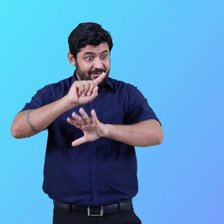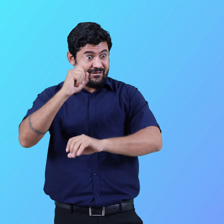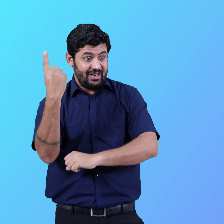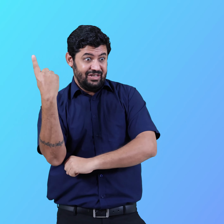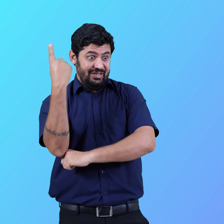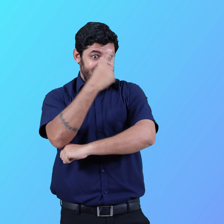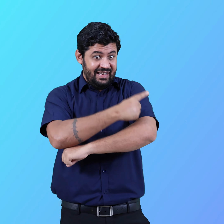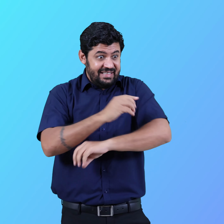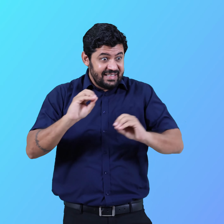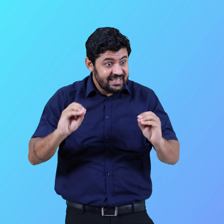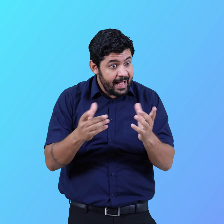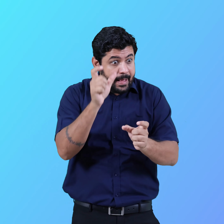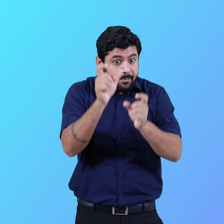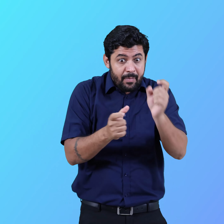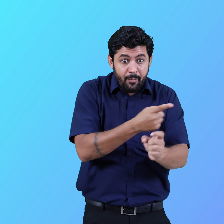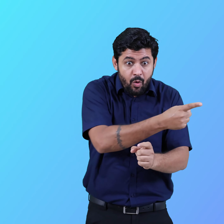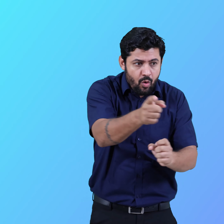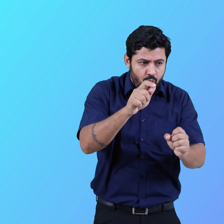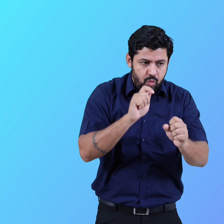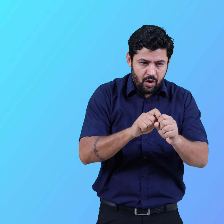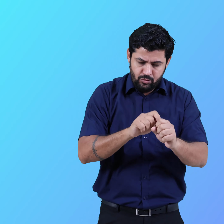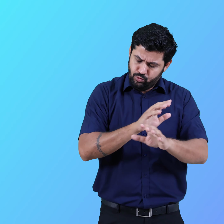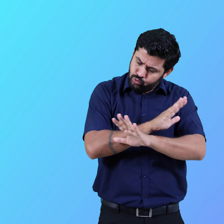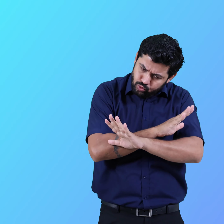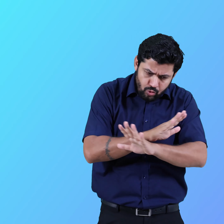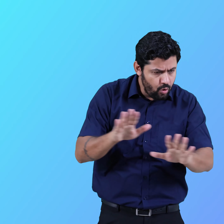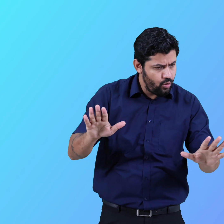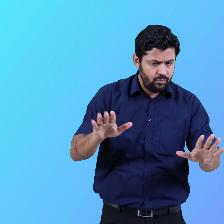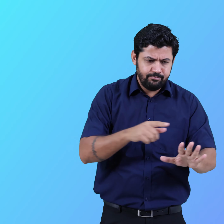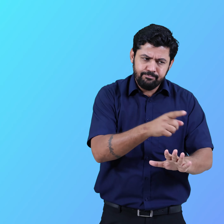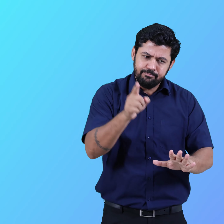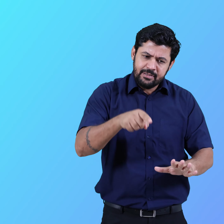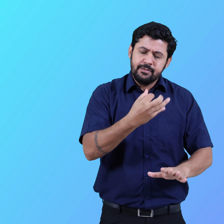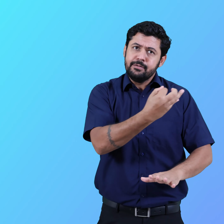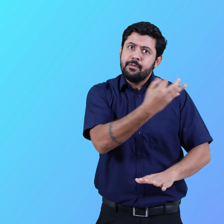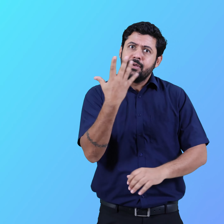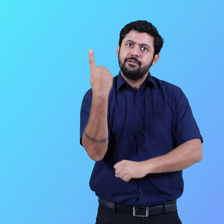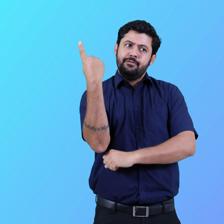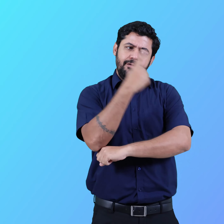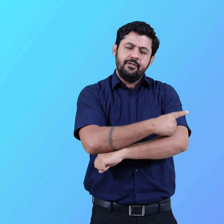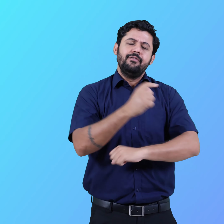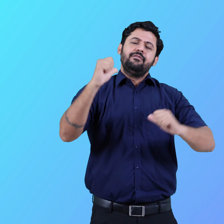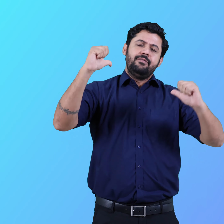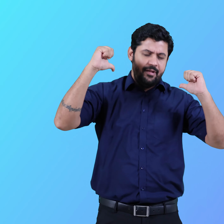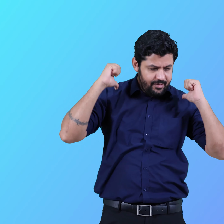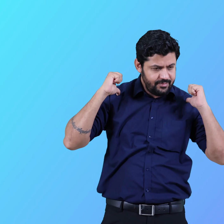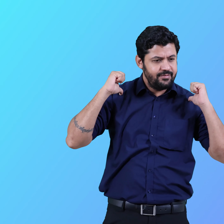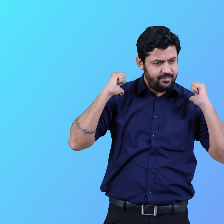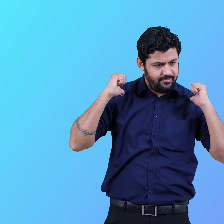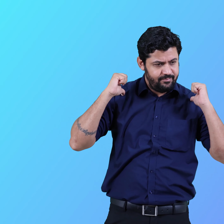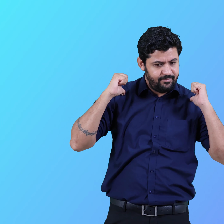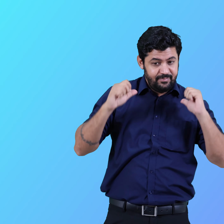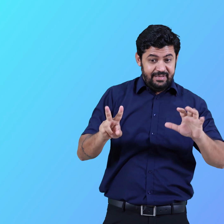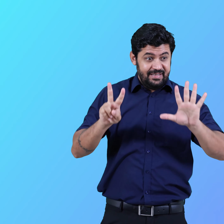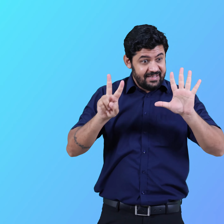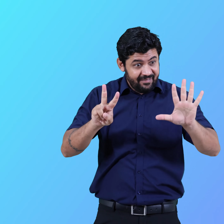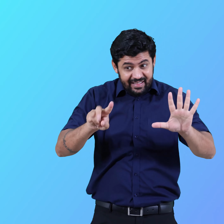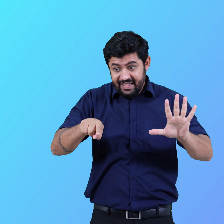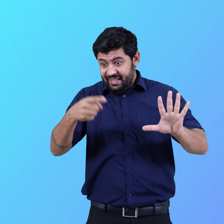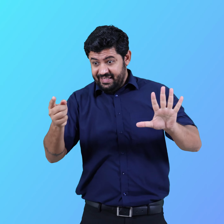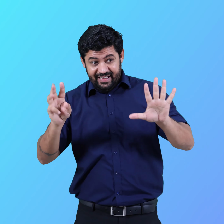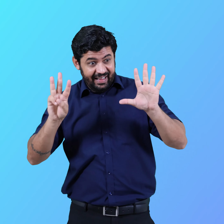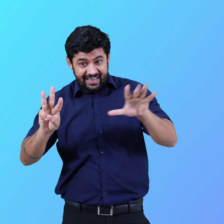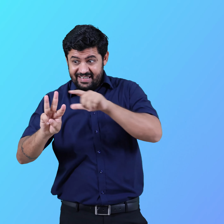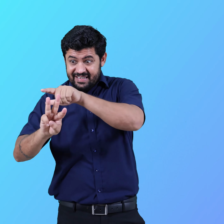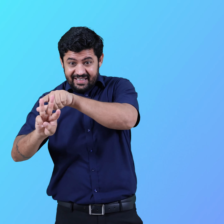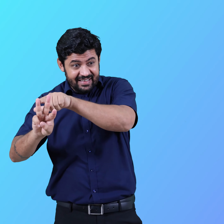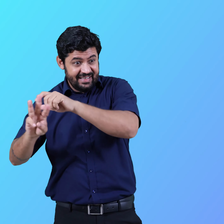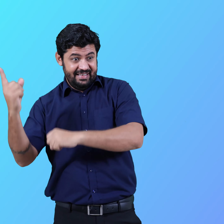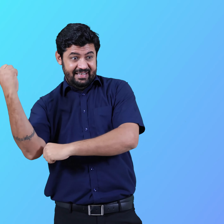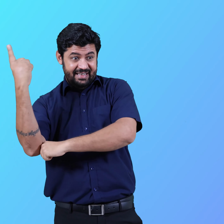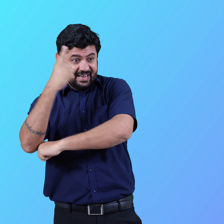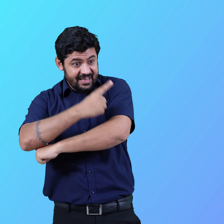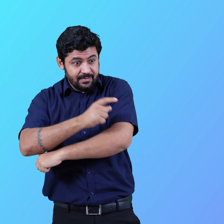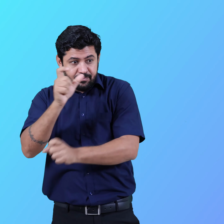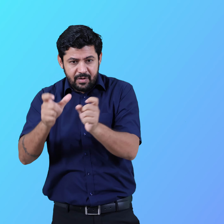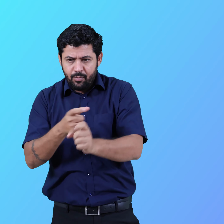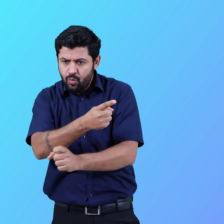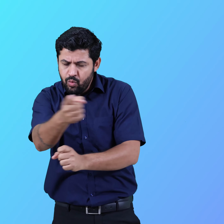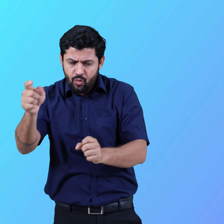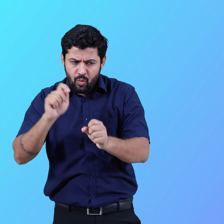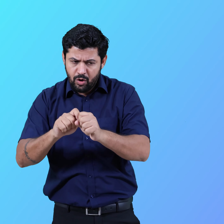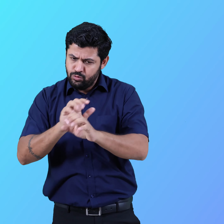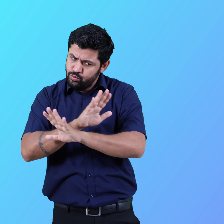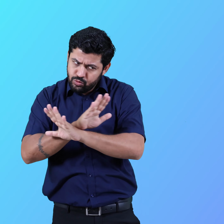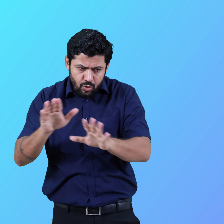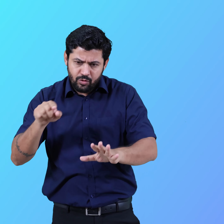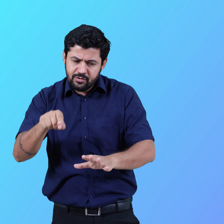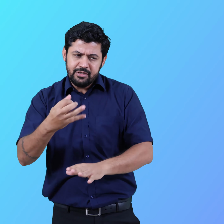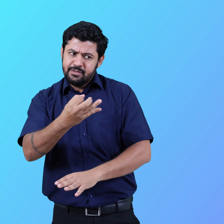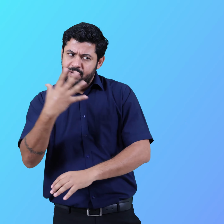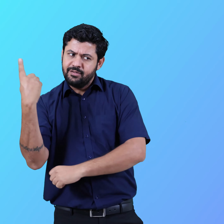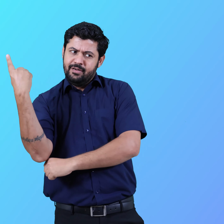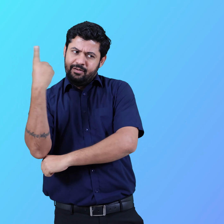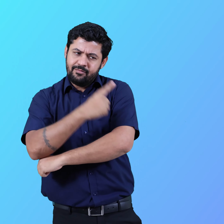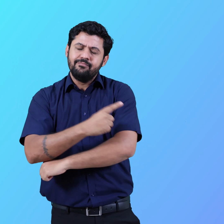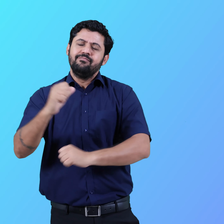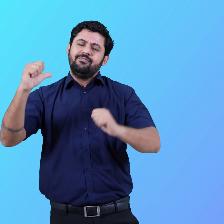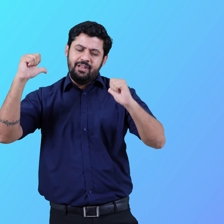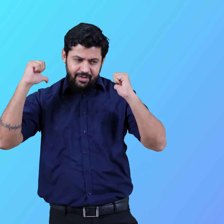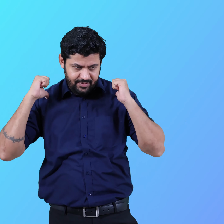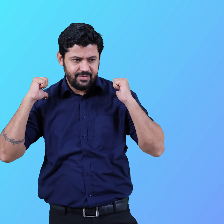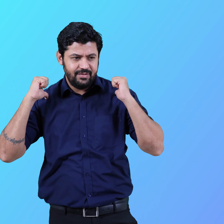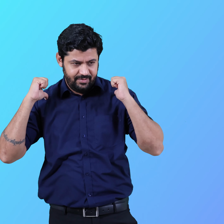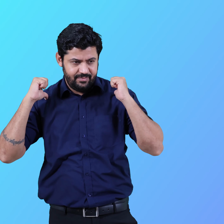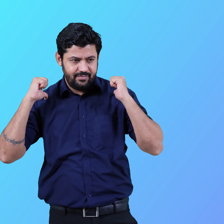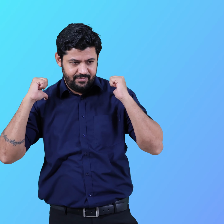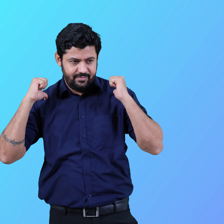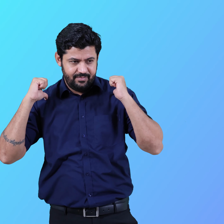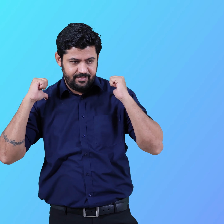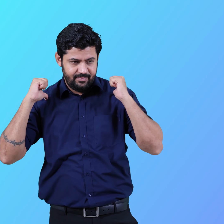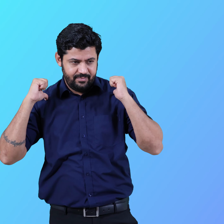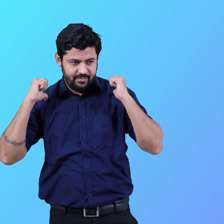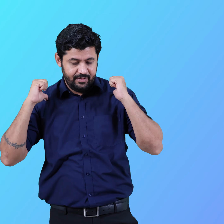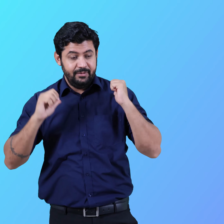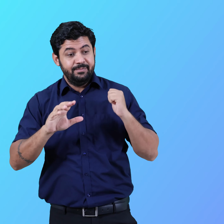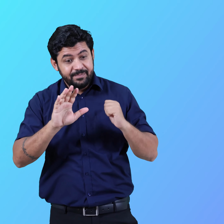The first day will be a special day of rest, and the eighth day will also be a special day of rest.